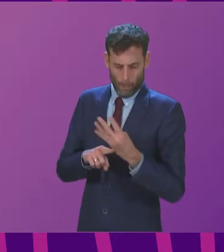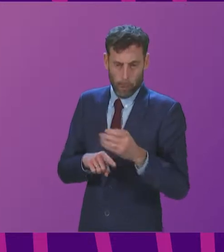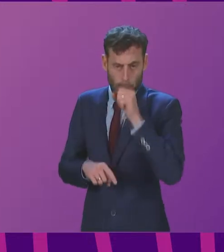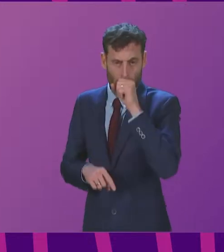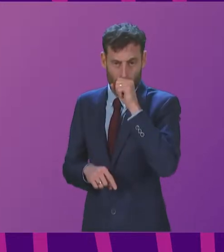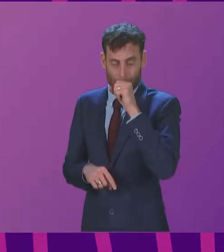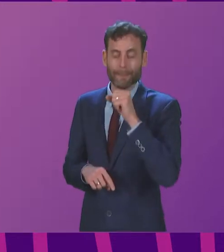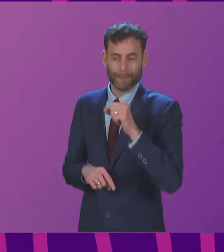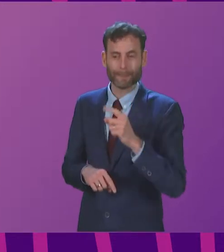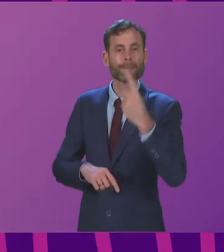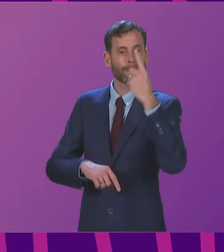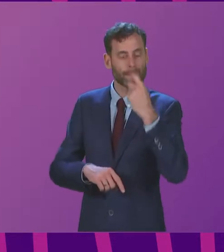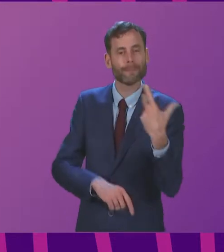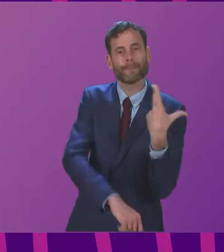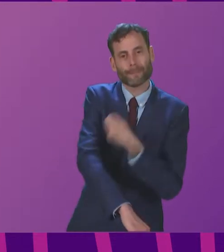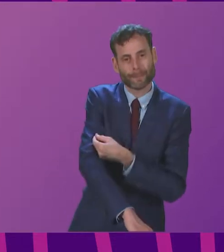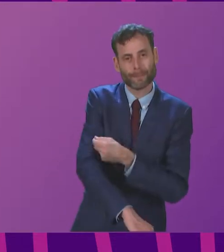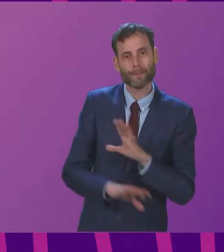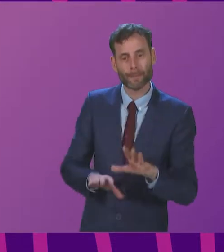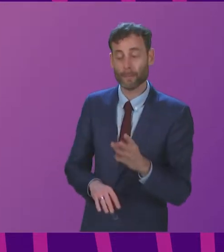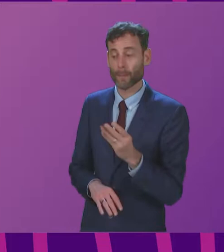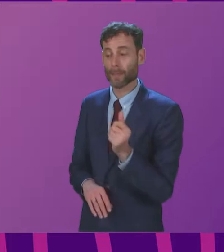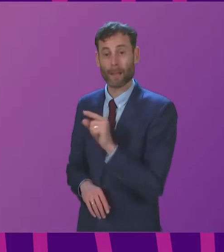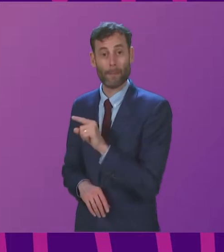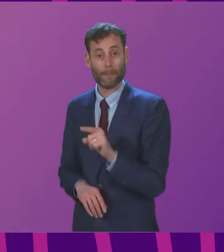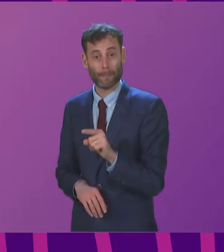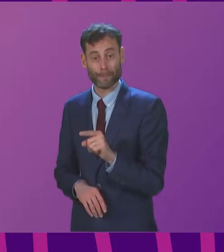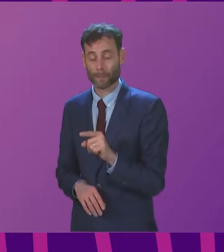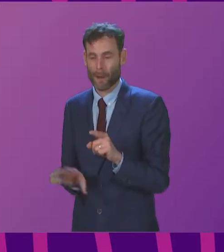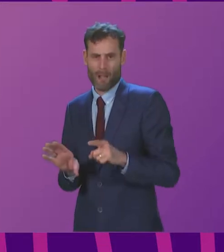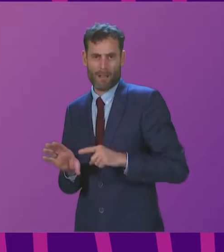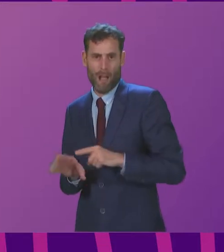the virus and getting vaccinated. Some people, particularly in the younger age groups,